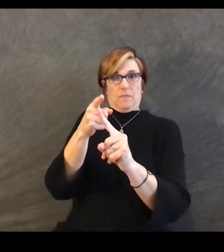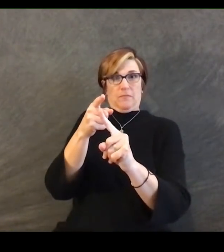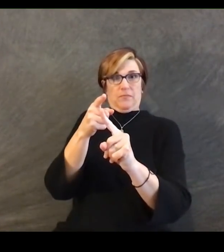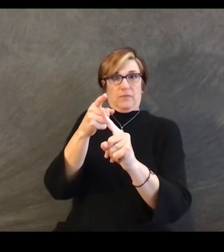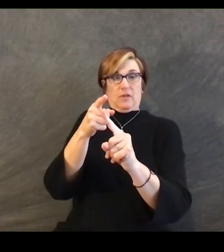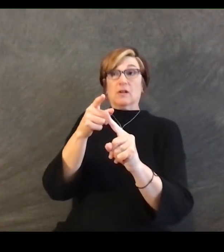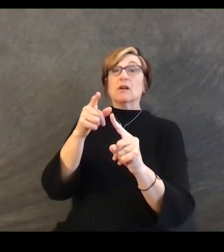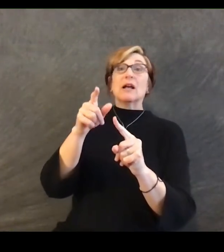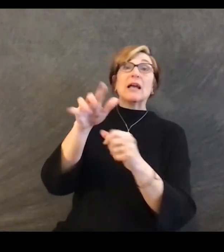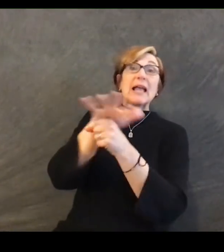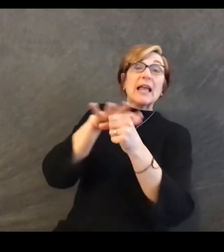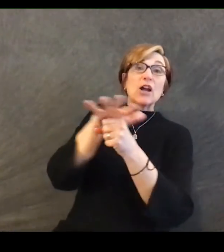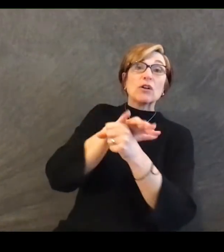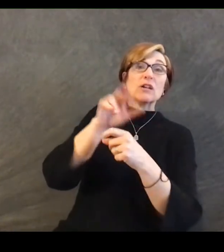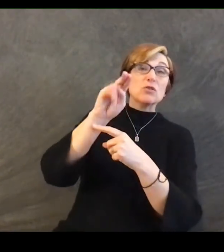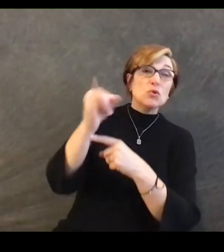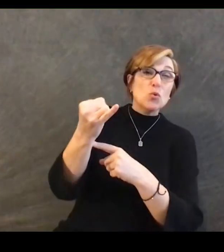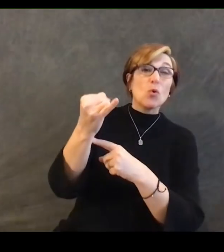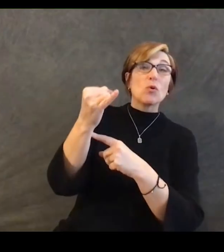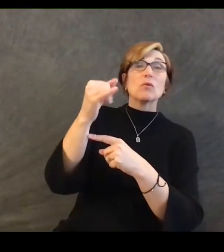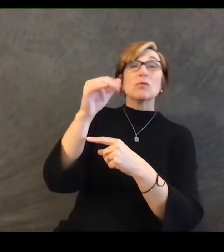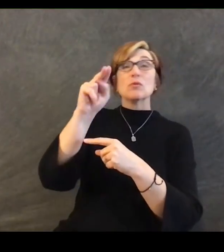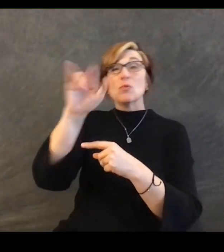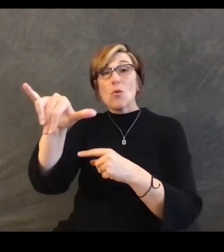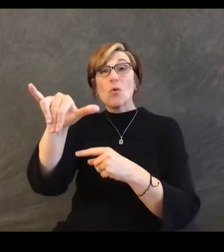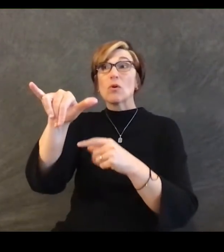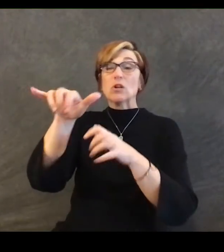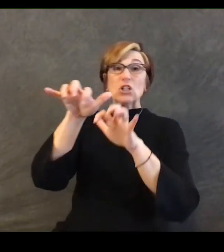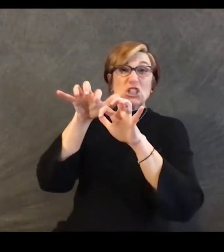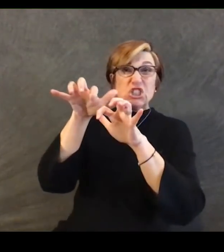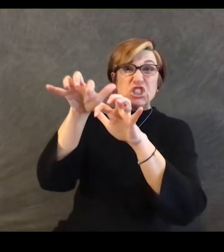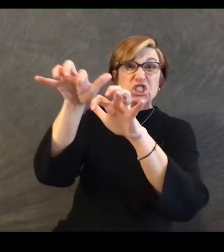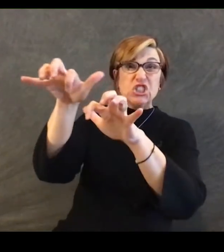the New York's the New Jersey and help them to get around that curve but as